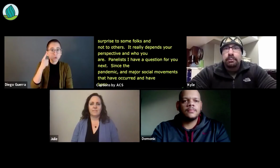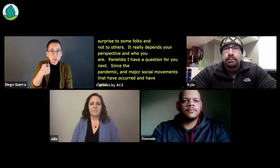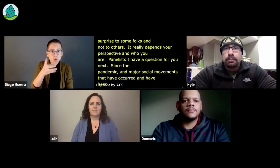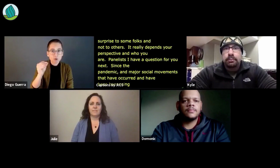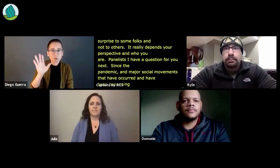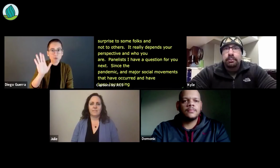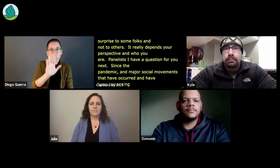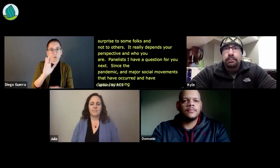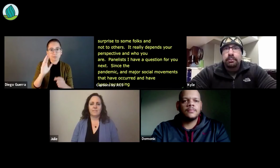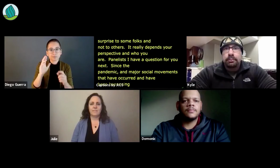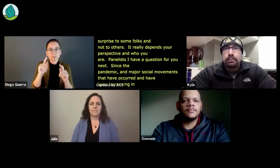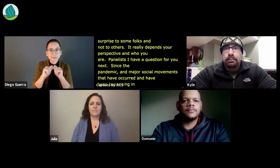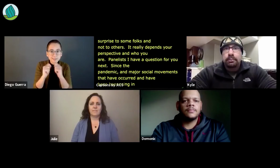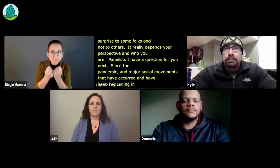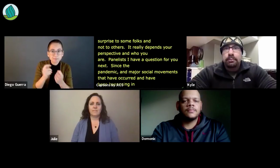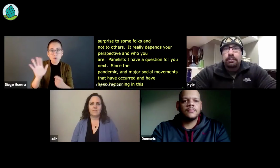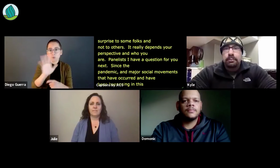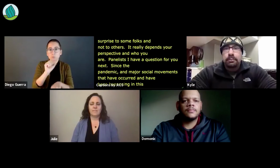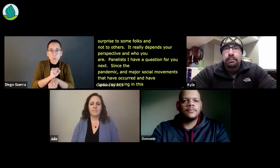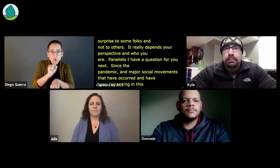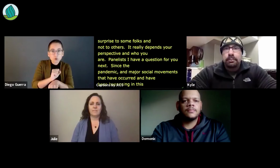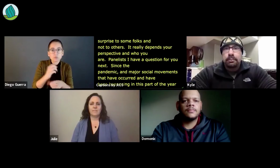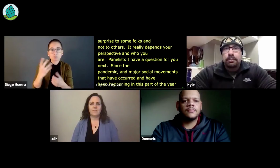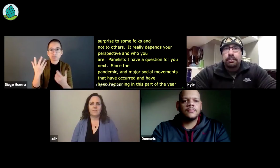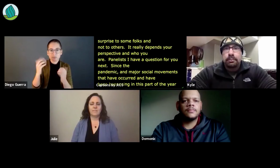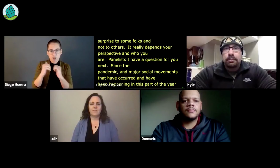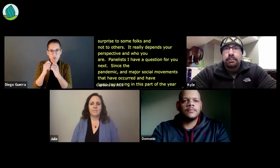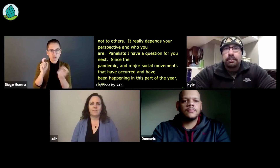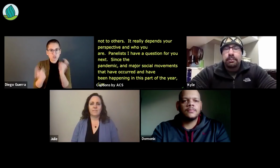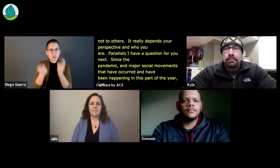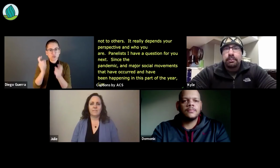change and your local communities as well.